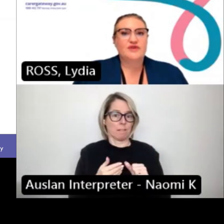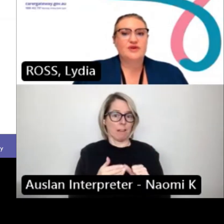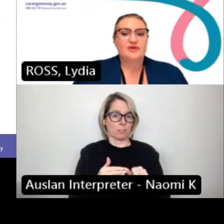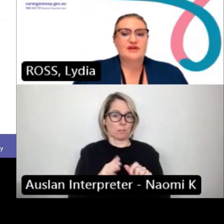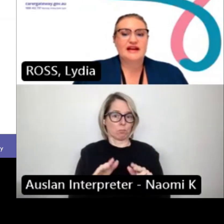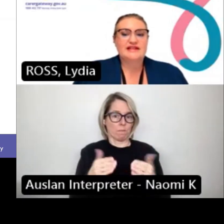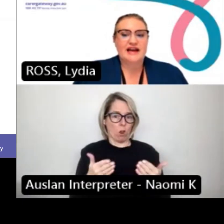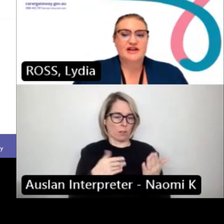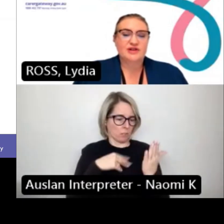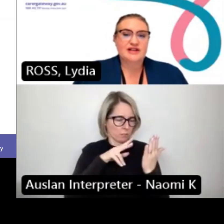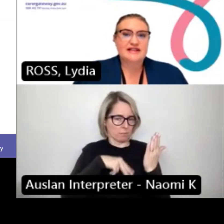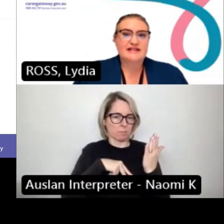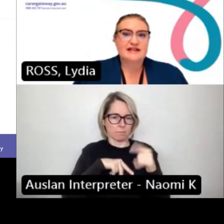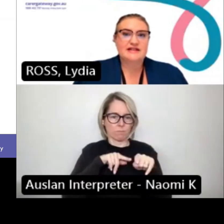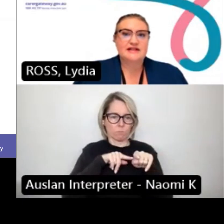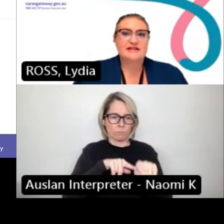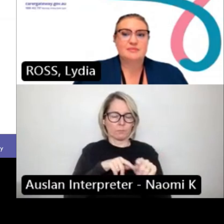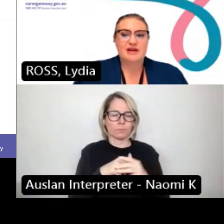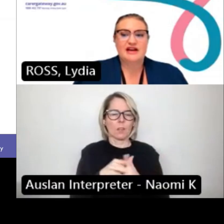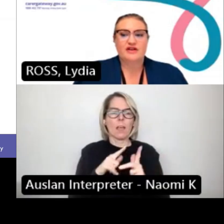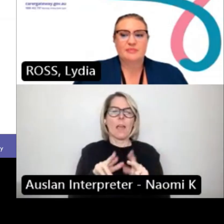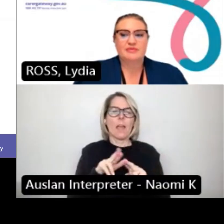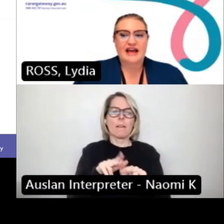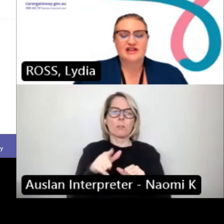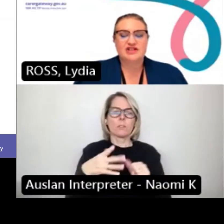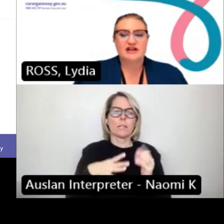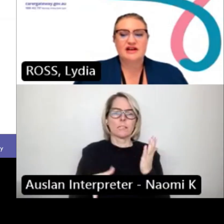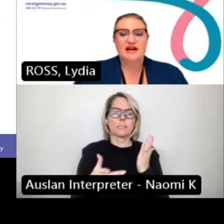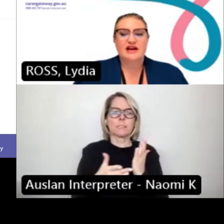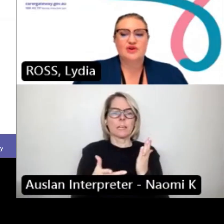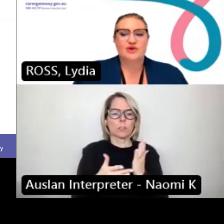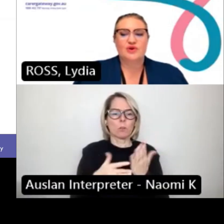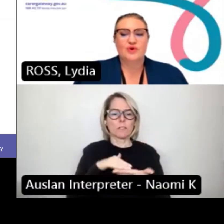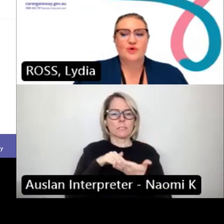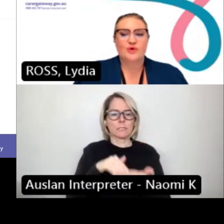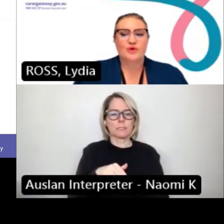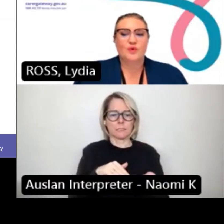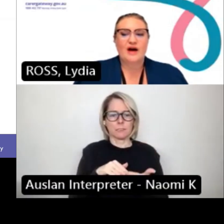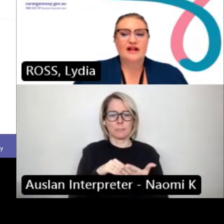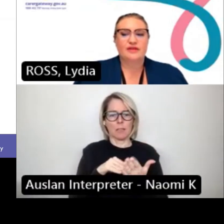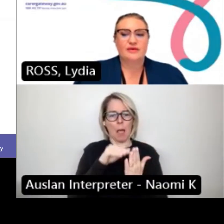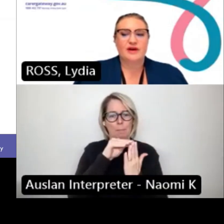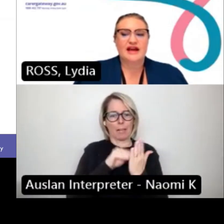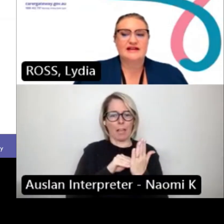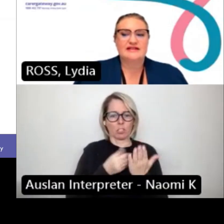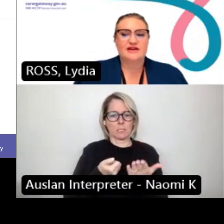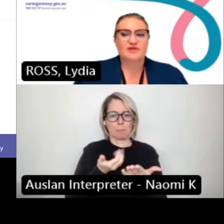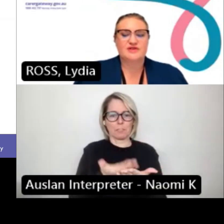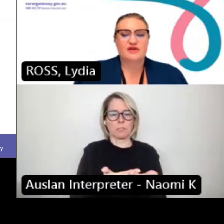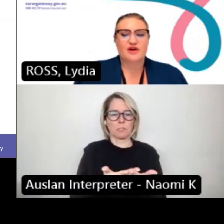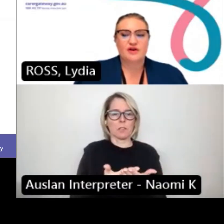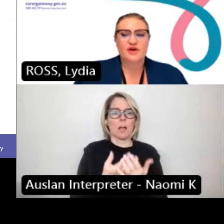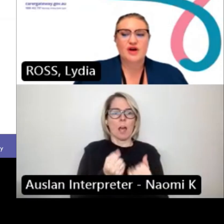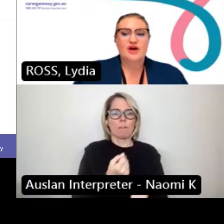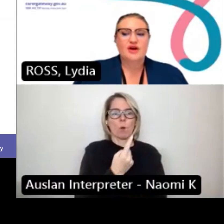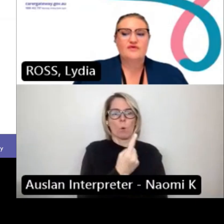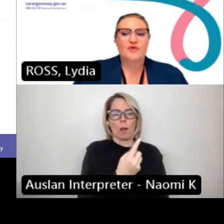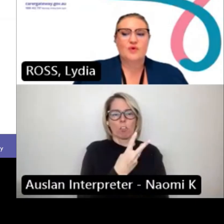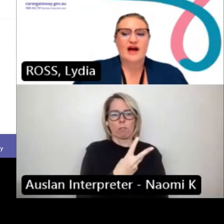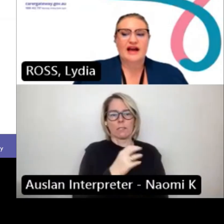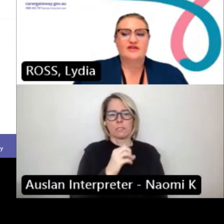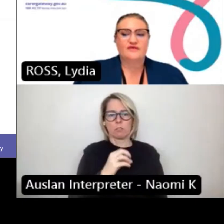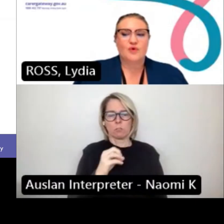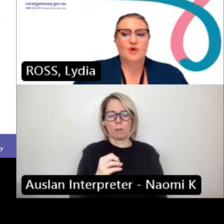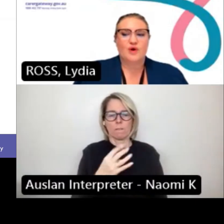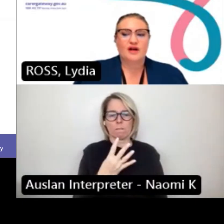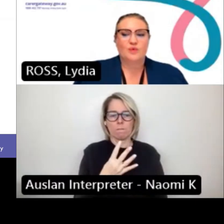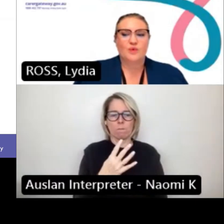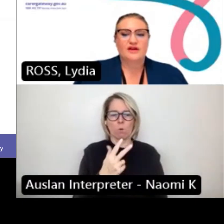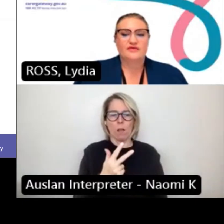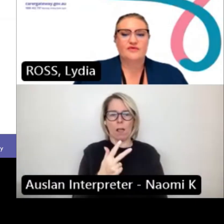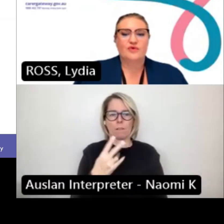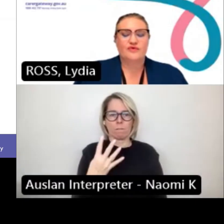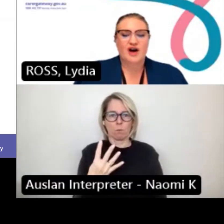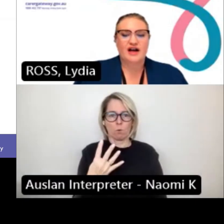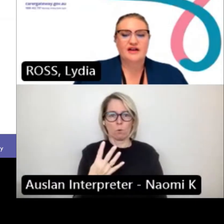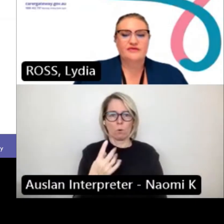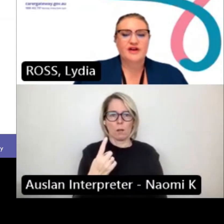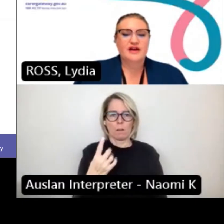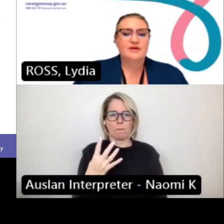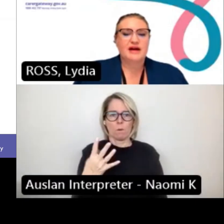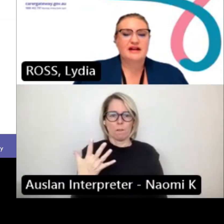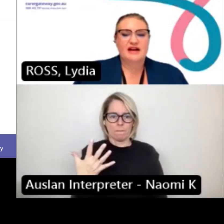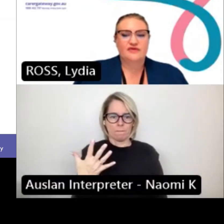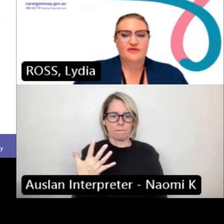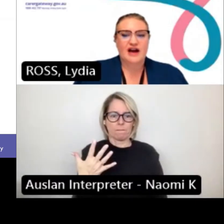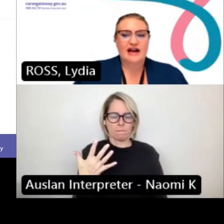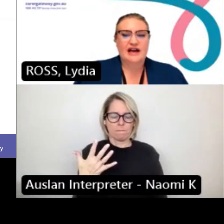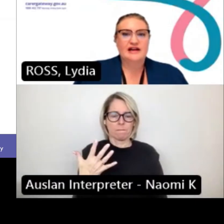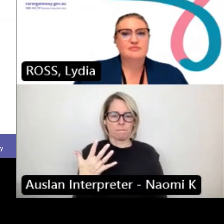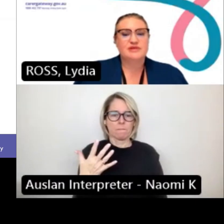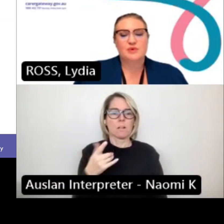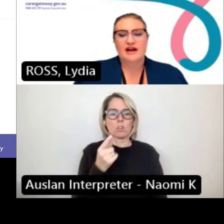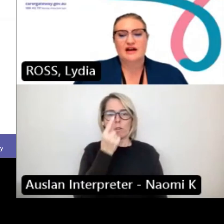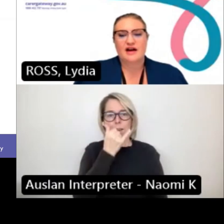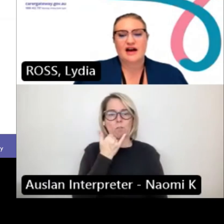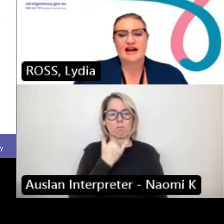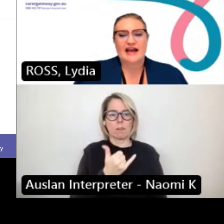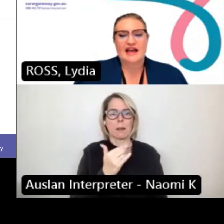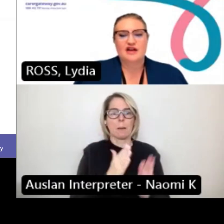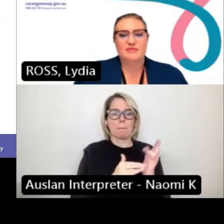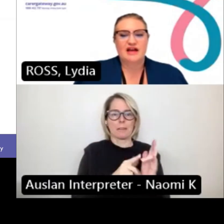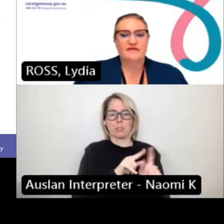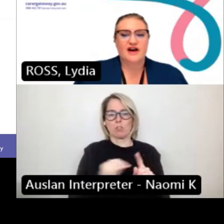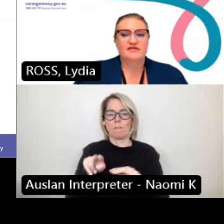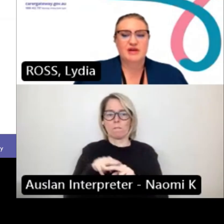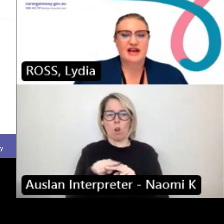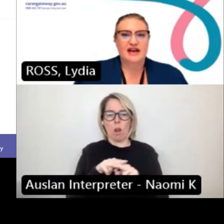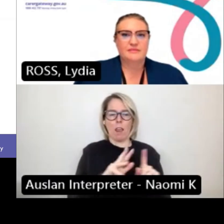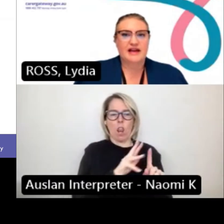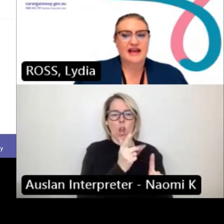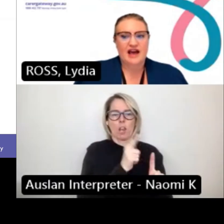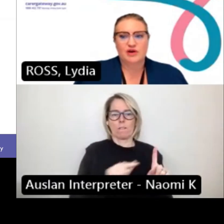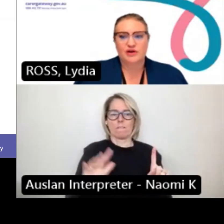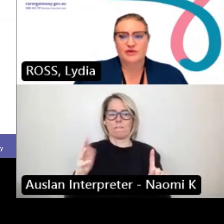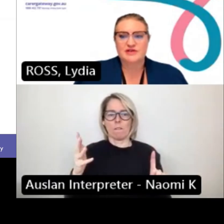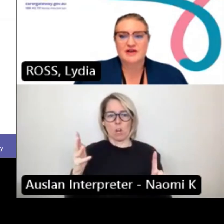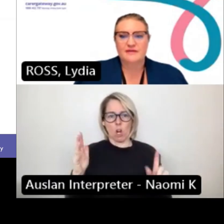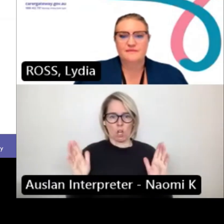If you need technical assistance in submitting your application, you can call 1300 484 145 Monday to Friday between 9am and 5pm Canberra local time.